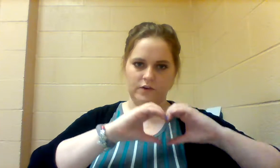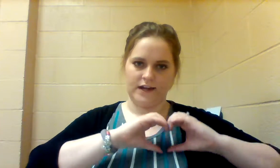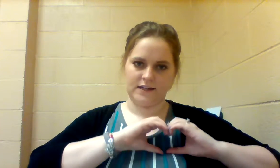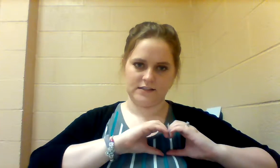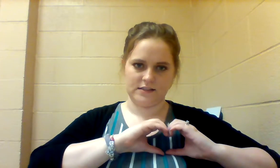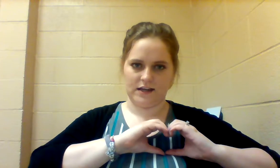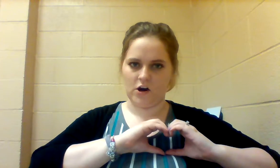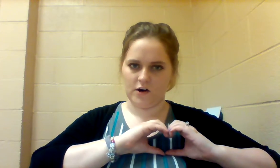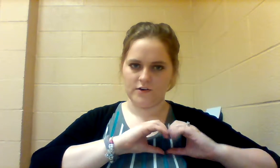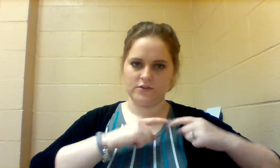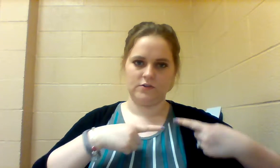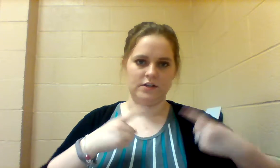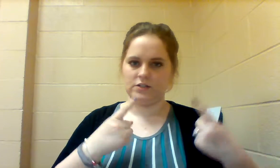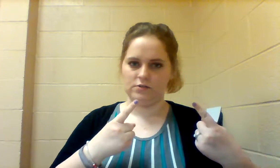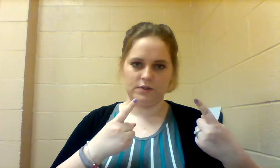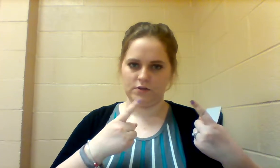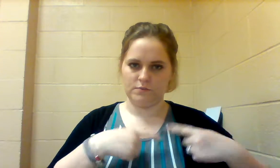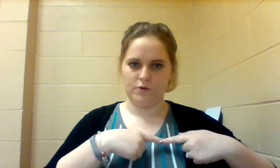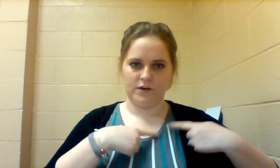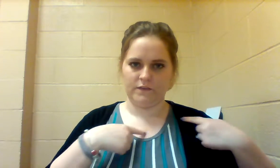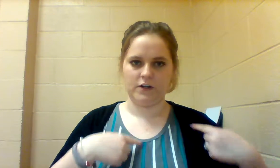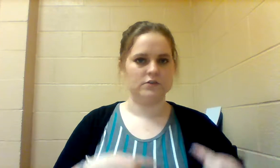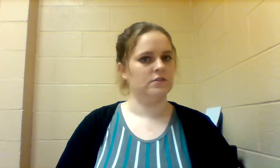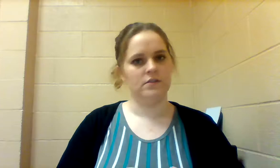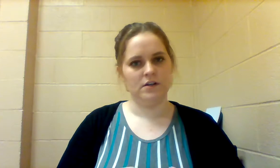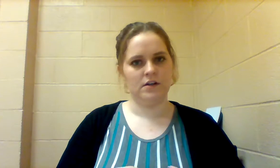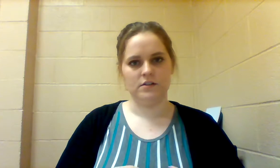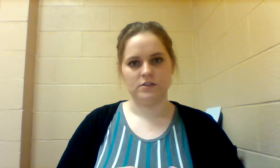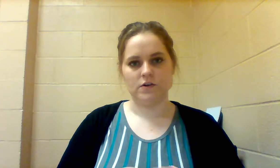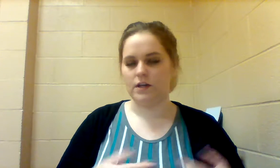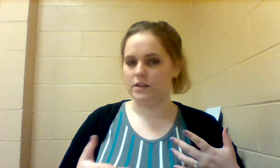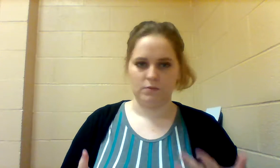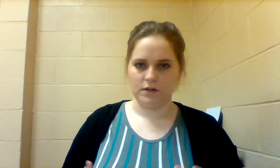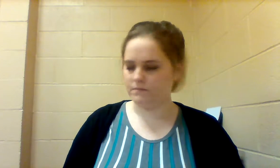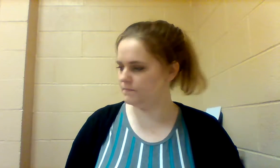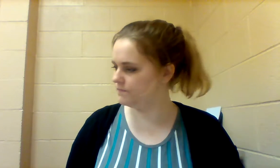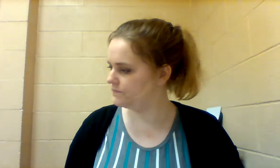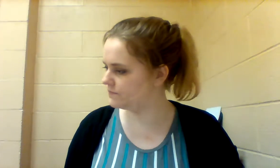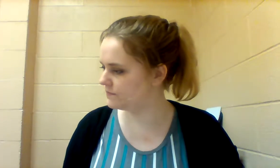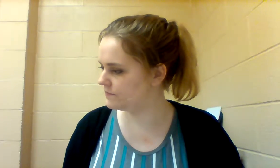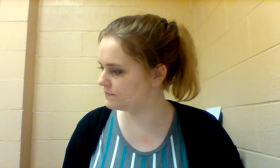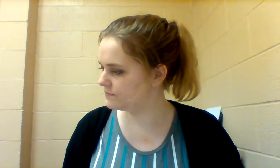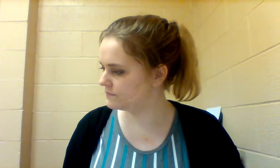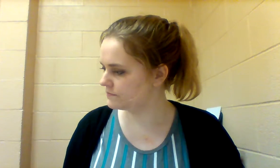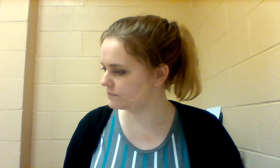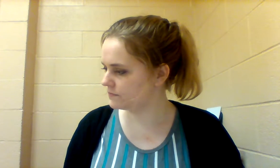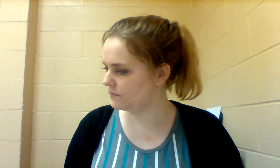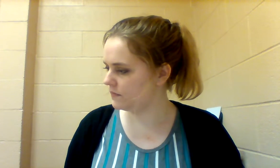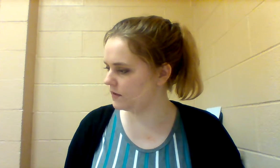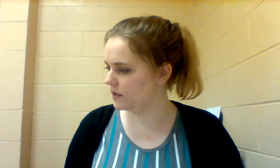hands like HEART or you can do it with your pointer fingers so either one